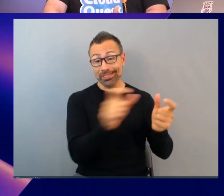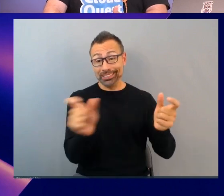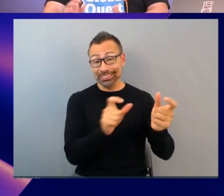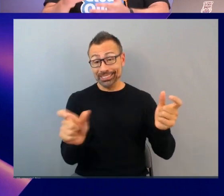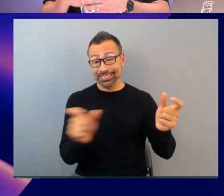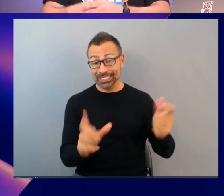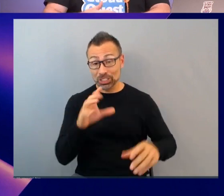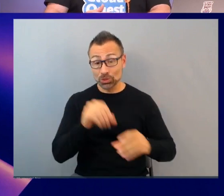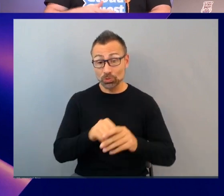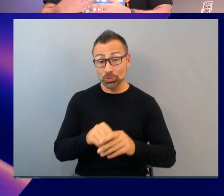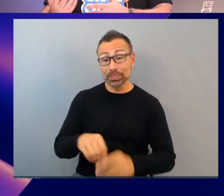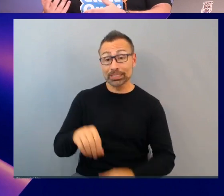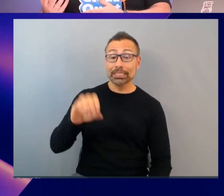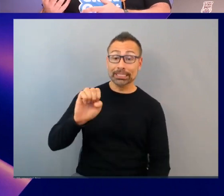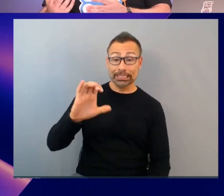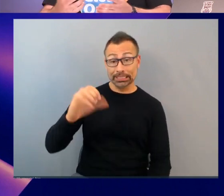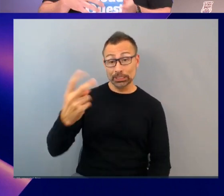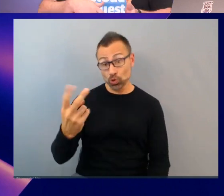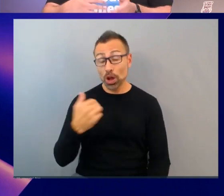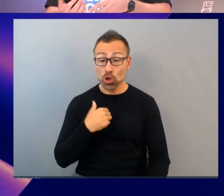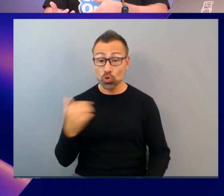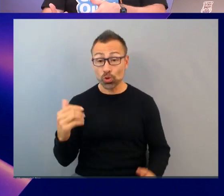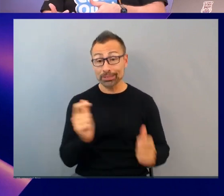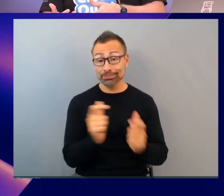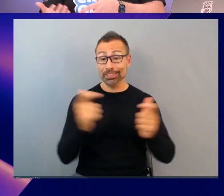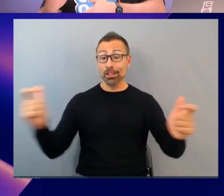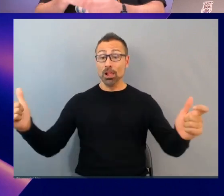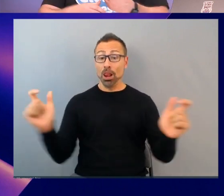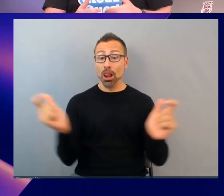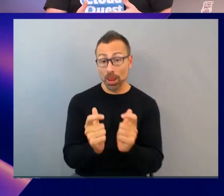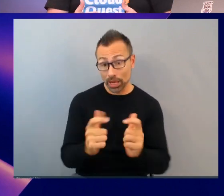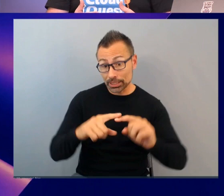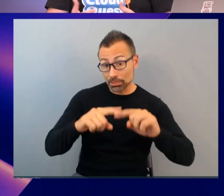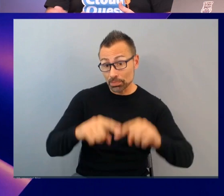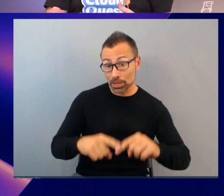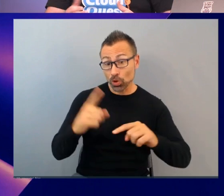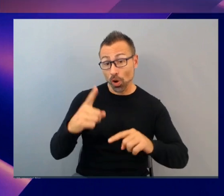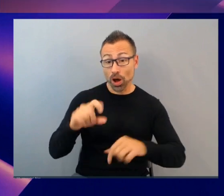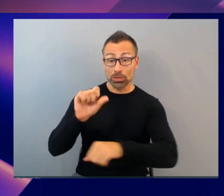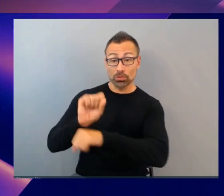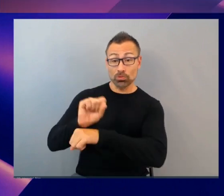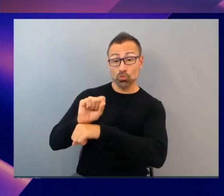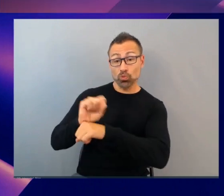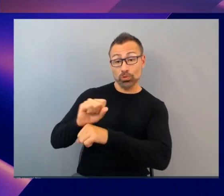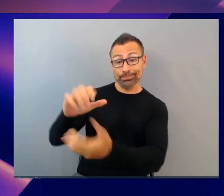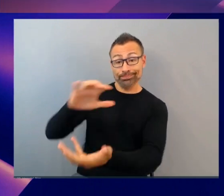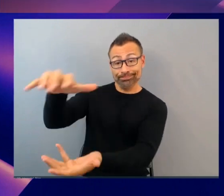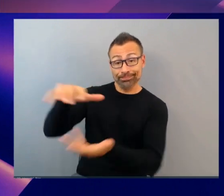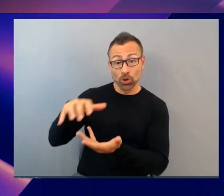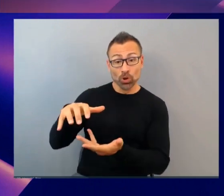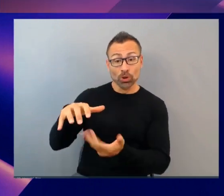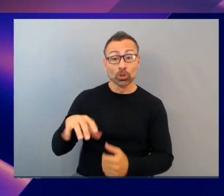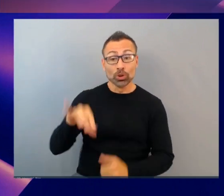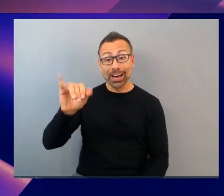Awesome. - So, you can match the infrastructure to the workload, not the other way around, right? And that's a really great practice, and we should try to observe that as much as we can.